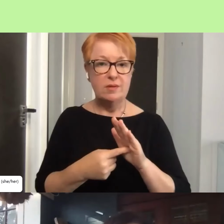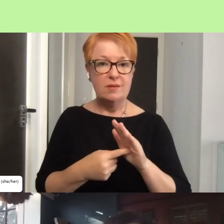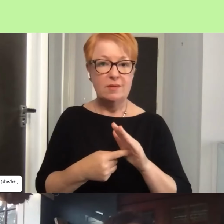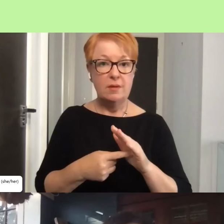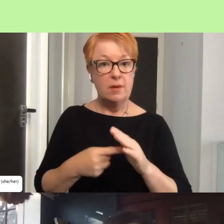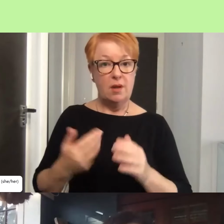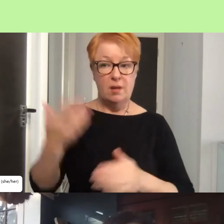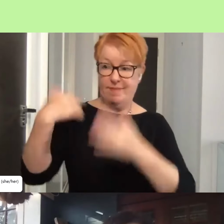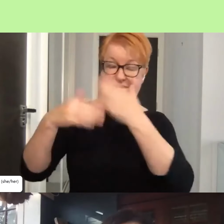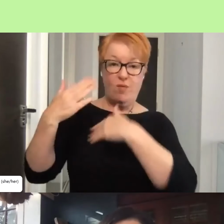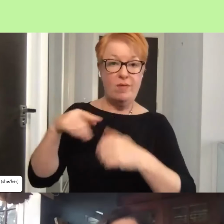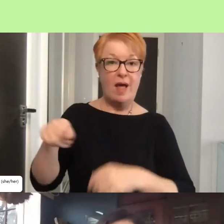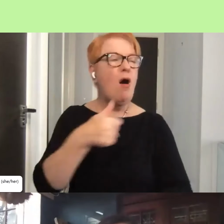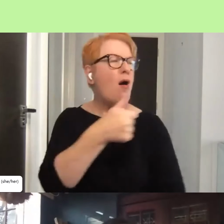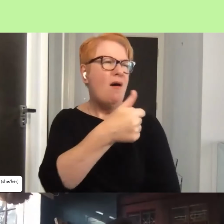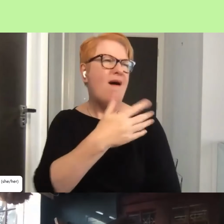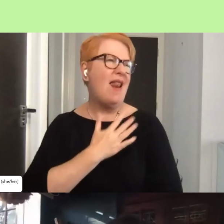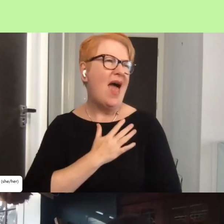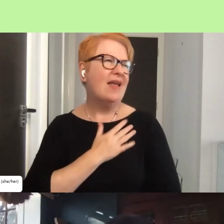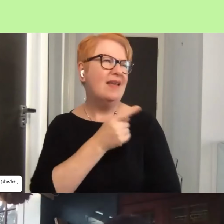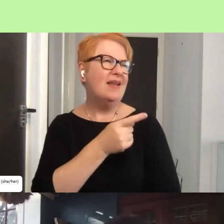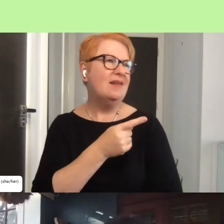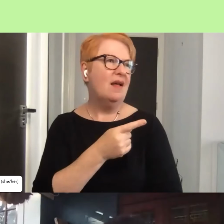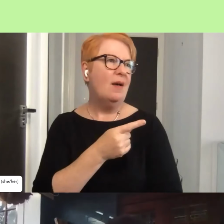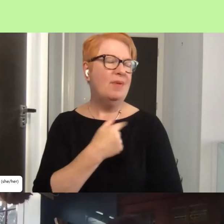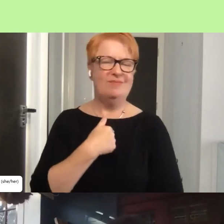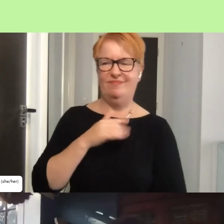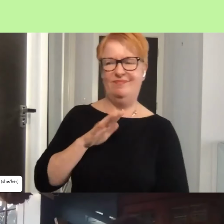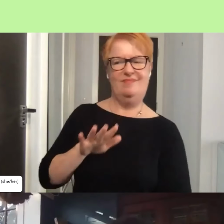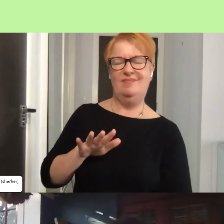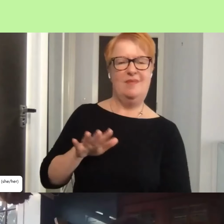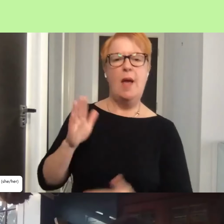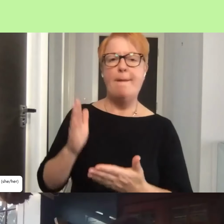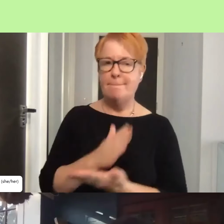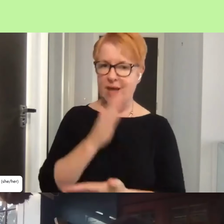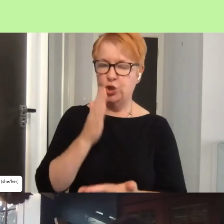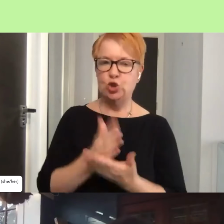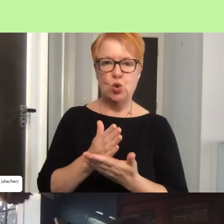But this is not enough for the ‘Silent University’ in order to see that institution as a